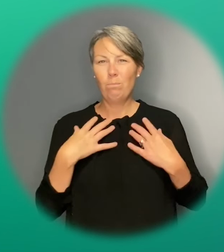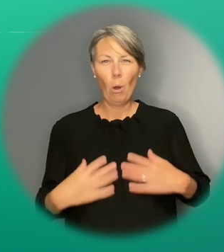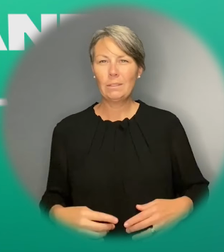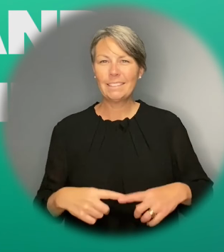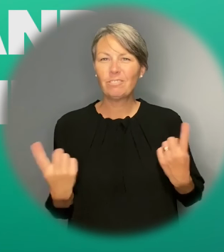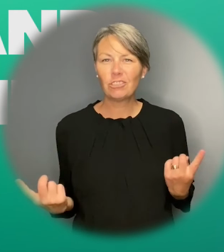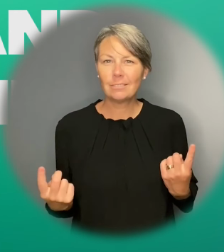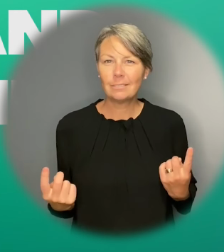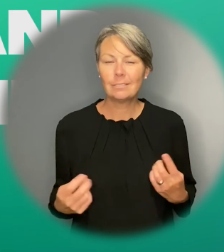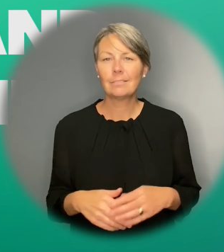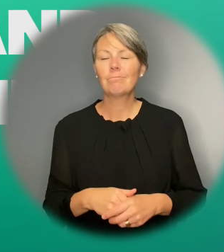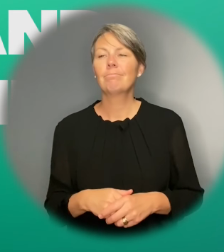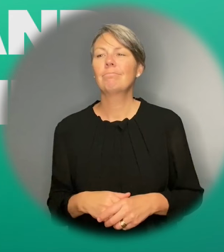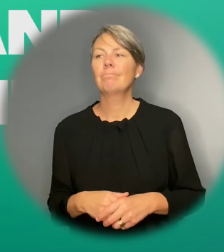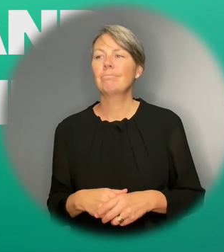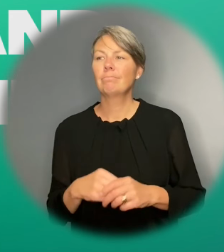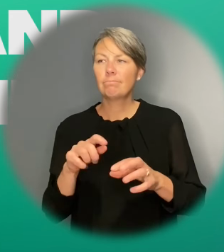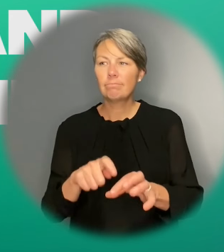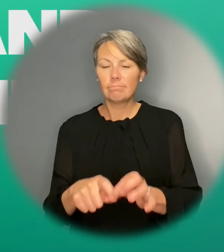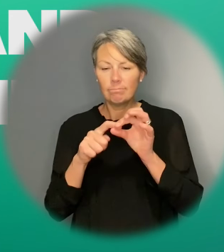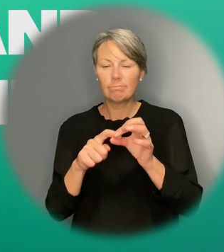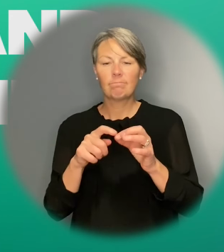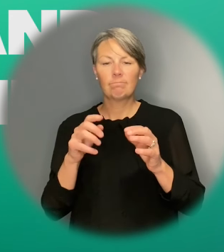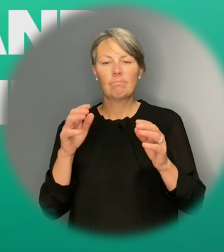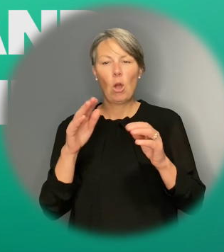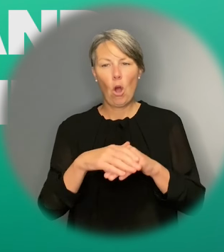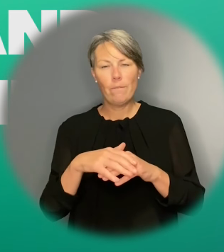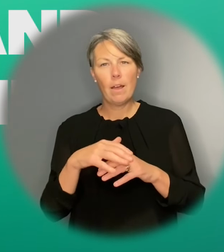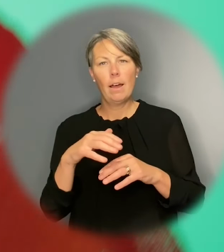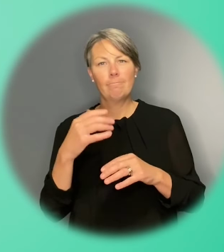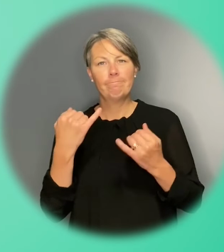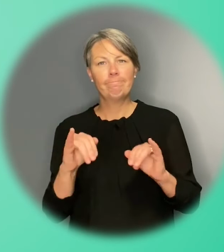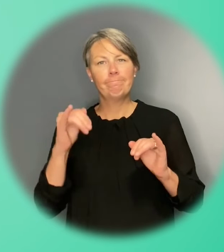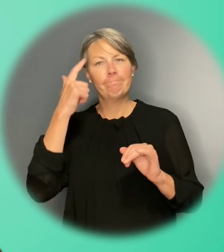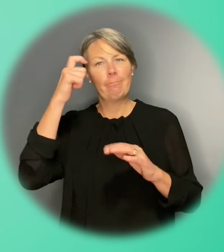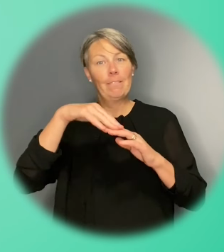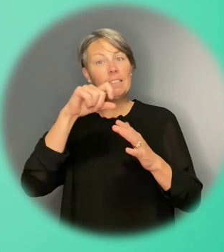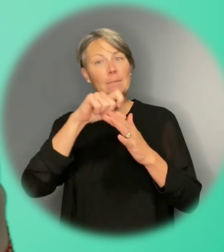misconceptions you've come across about disability and relationships? I come at